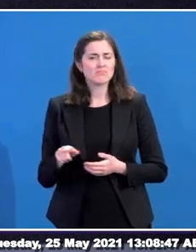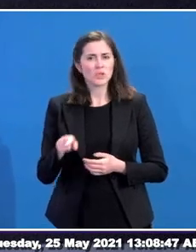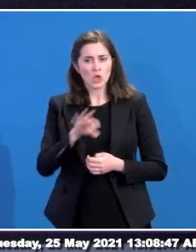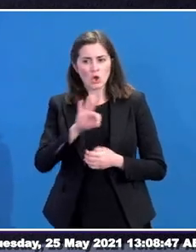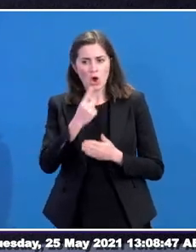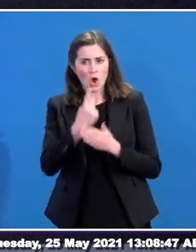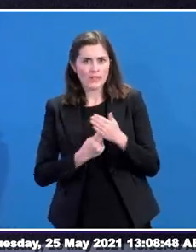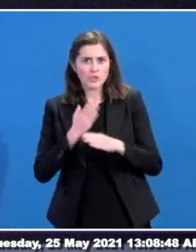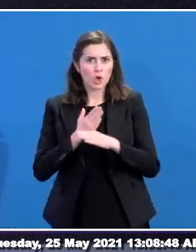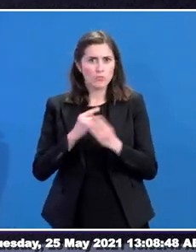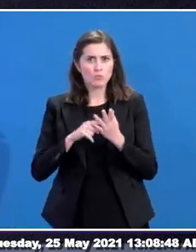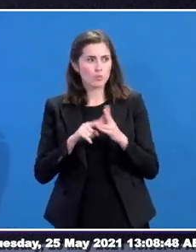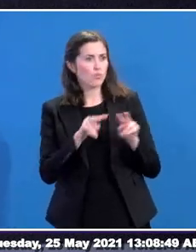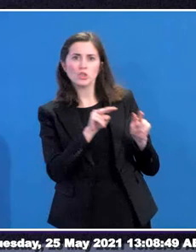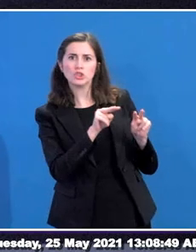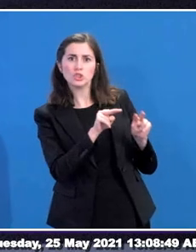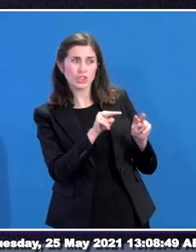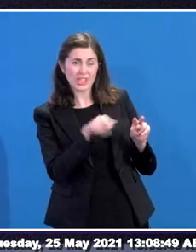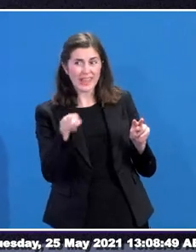They've got to be a bit more proactive.